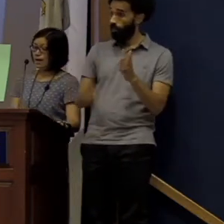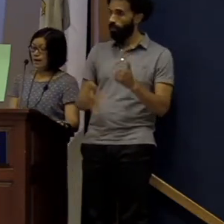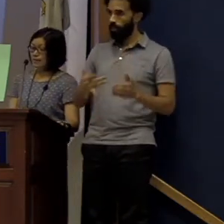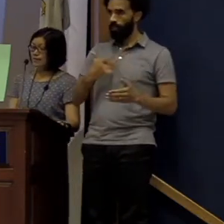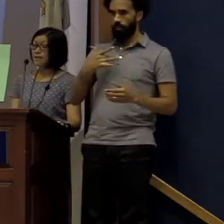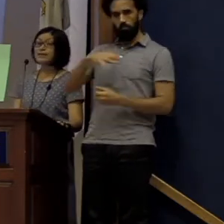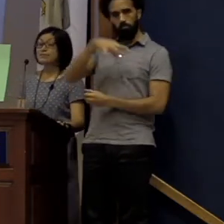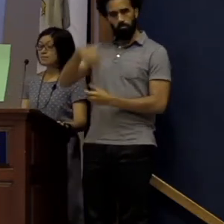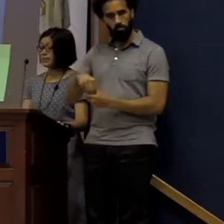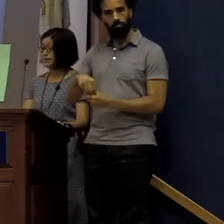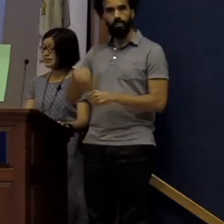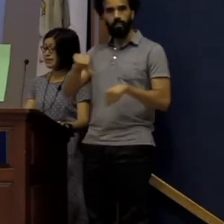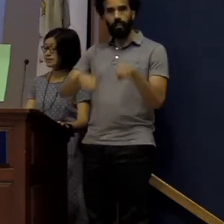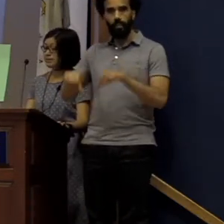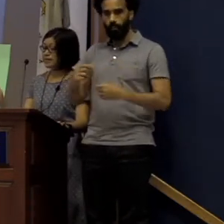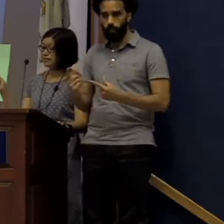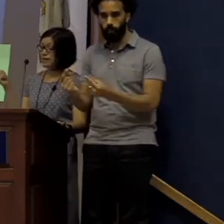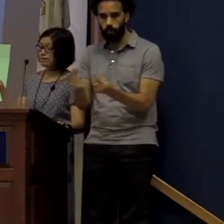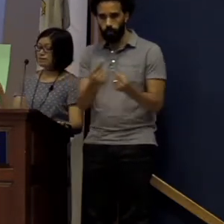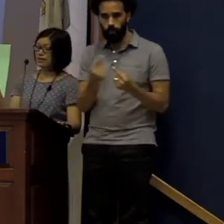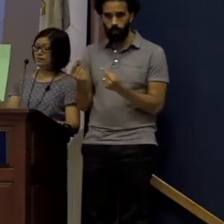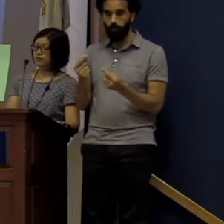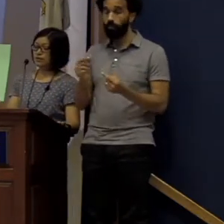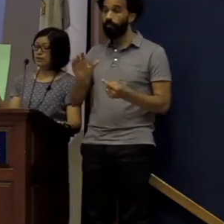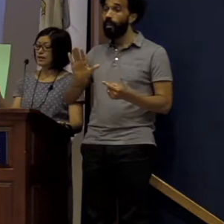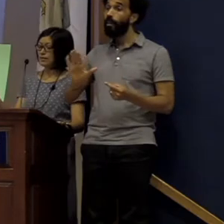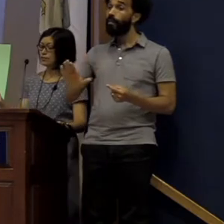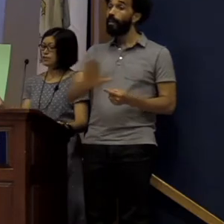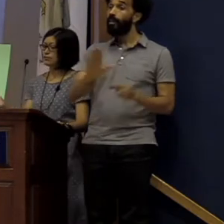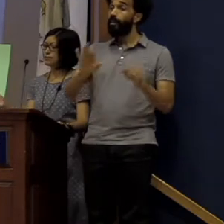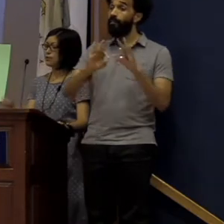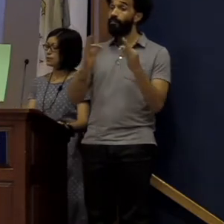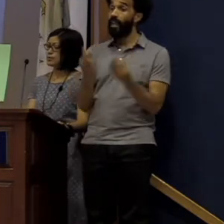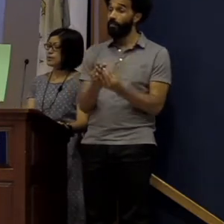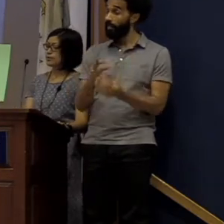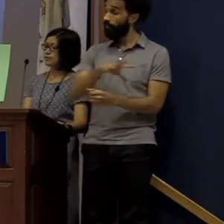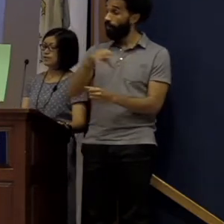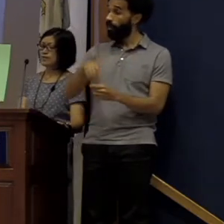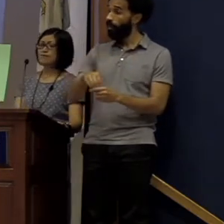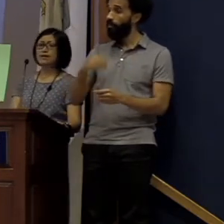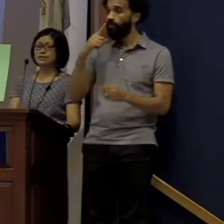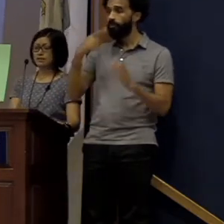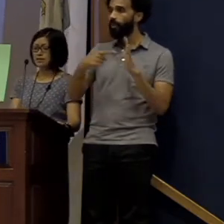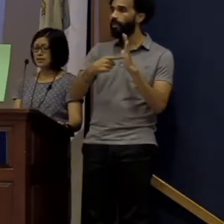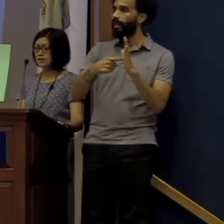Family members like Mateos uncle an electrician would talk to him at home giving advice about circuits